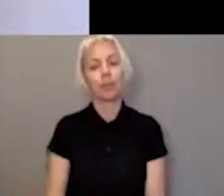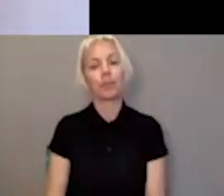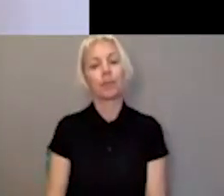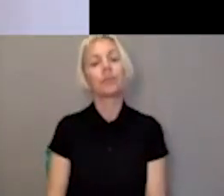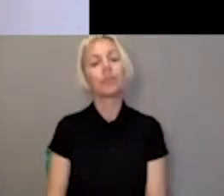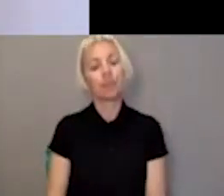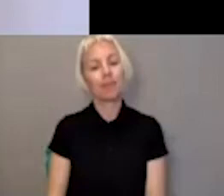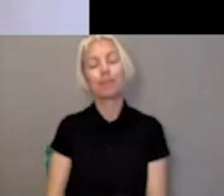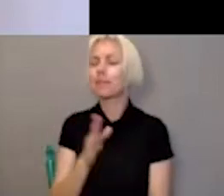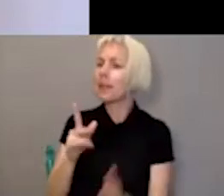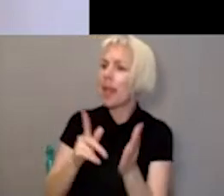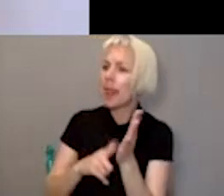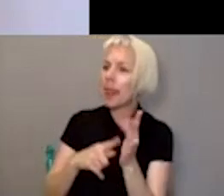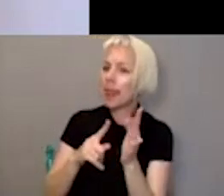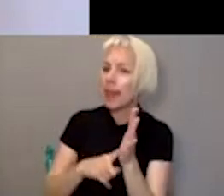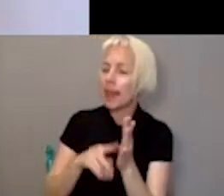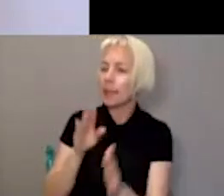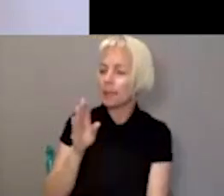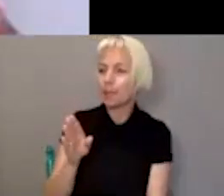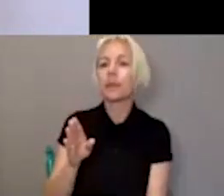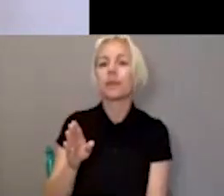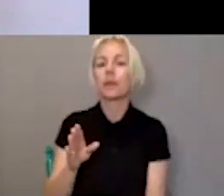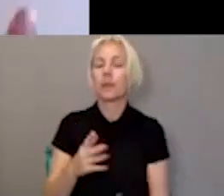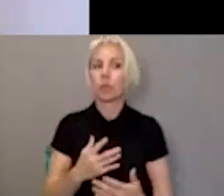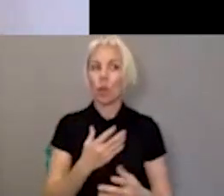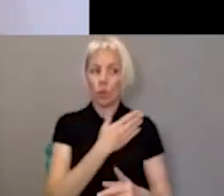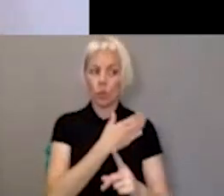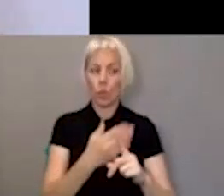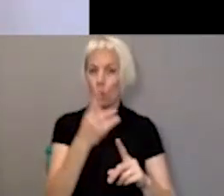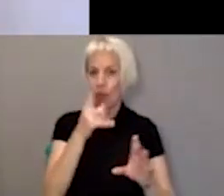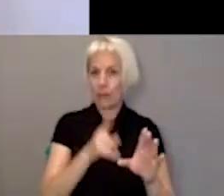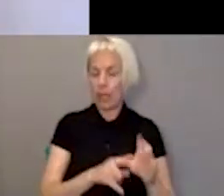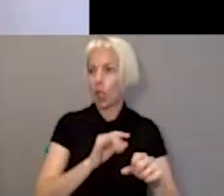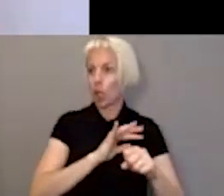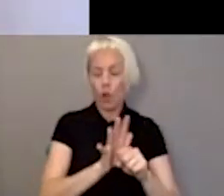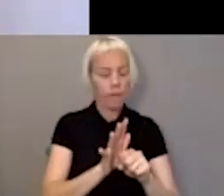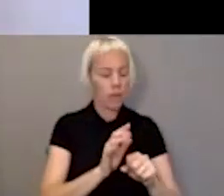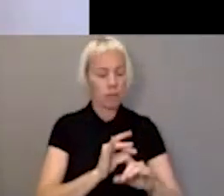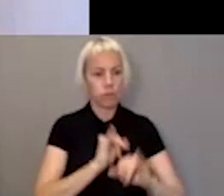like this in society, it takes a lot of momentum. How do you keep up momentum when sometimes